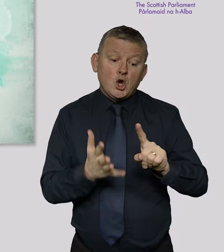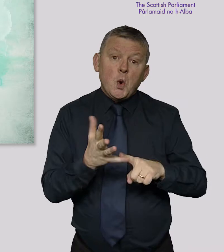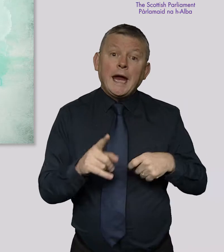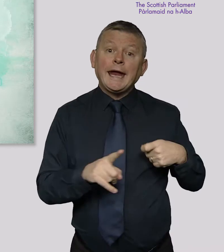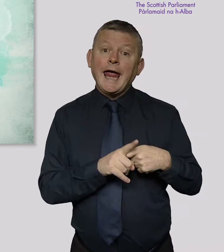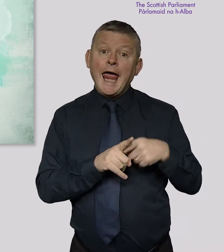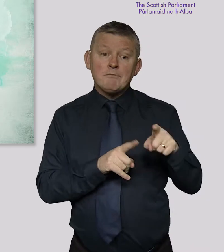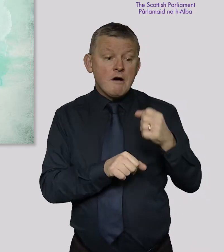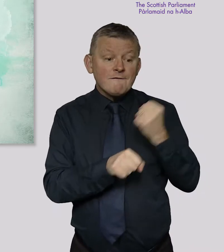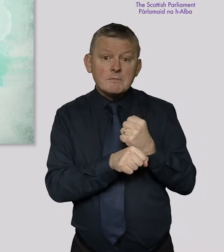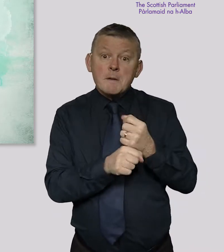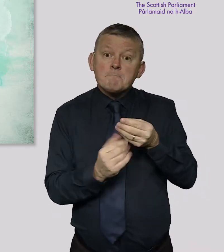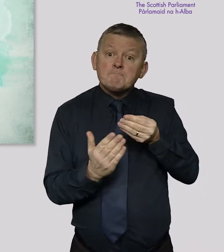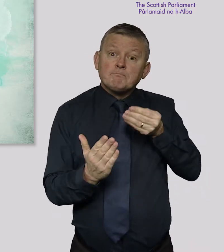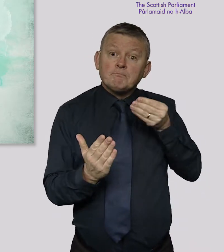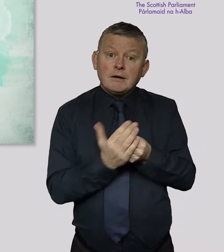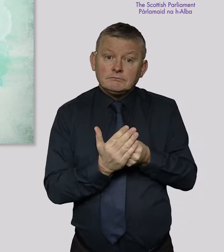The UK Government’s Budget Statement